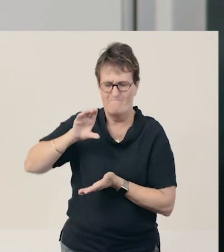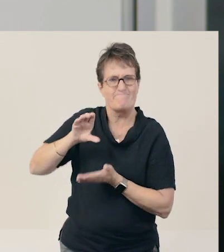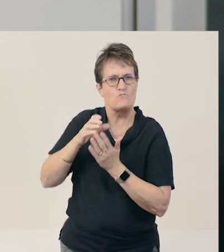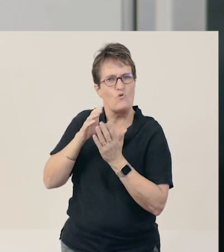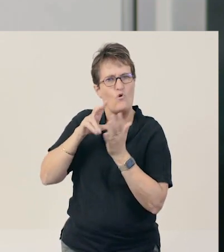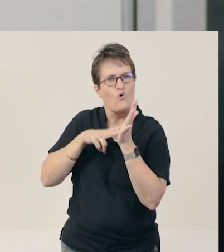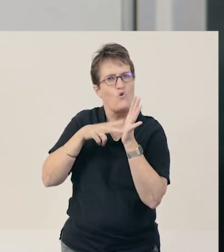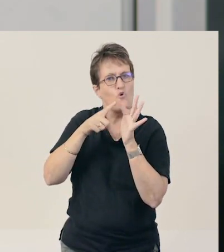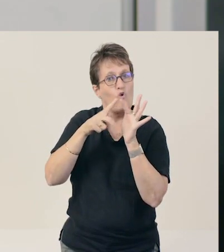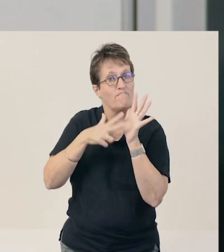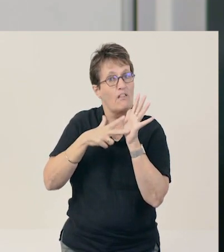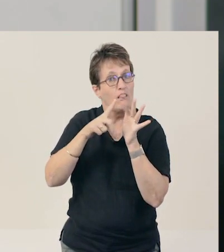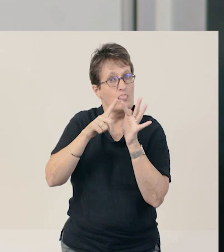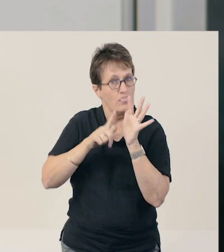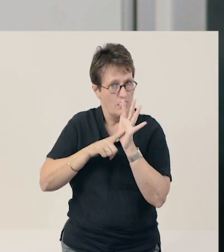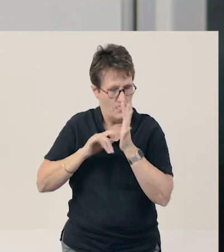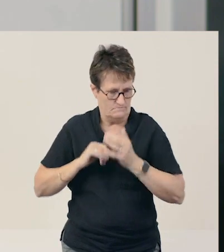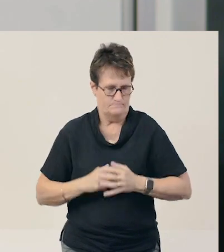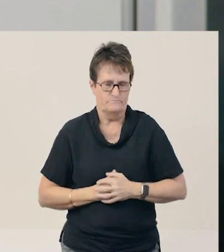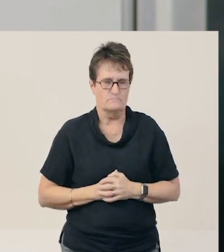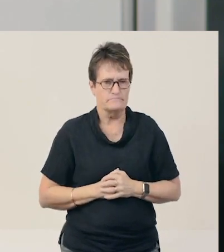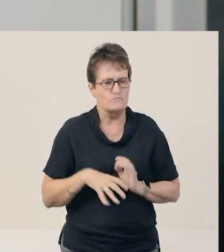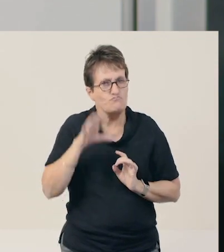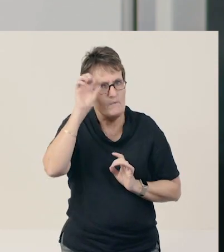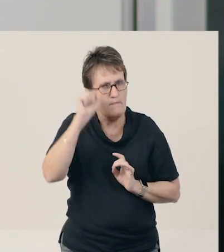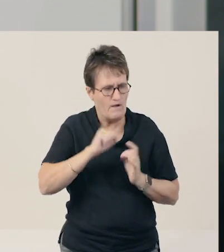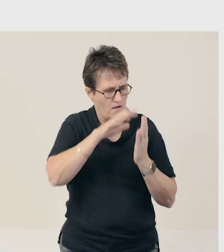But first, let's remind ourselves what narratives are.